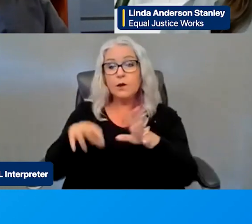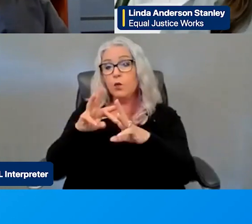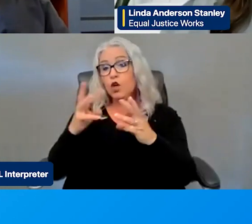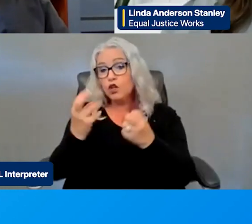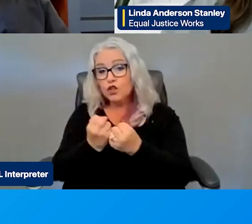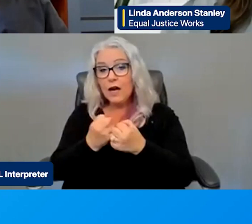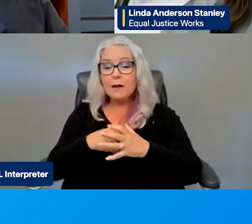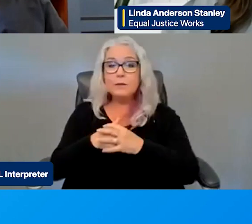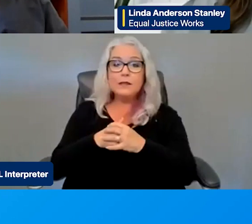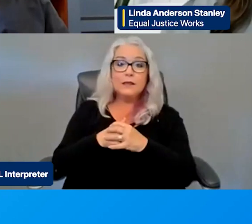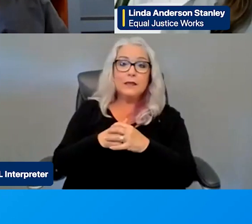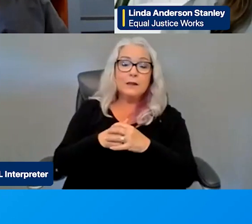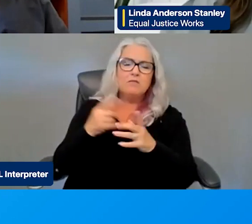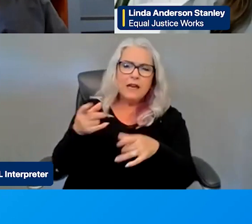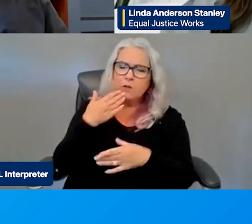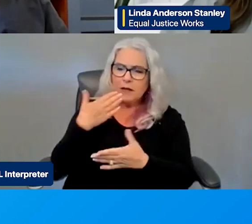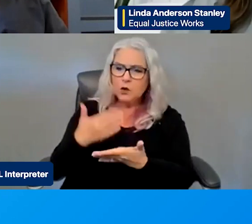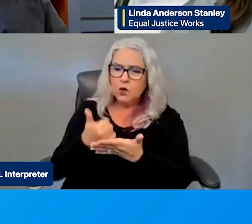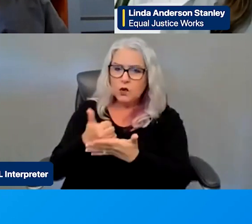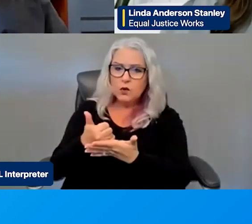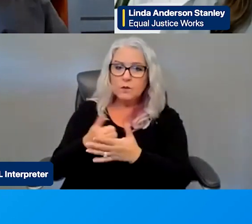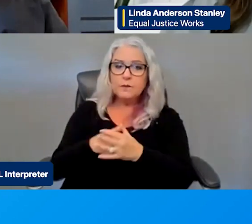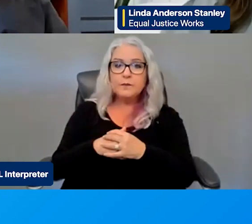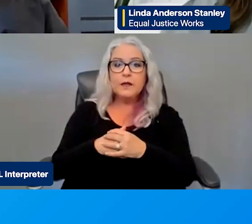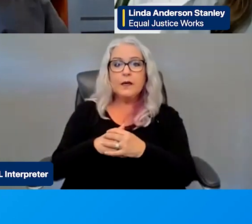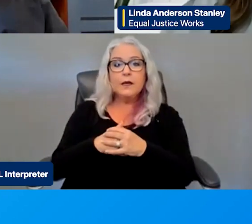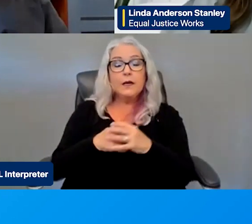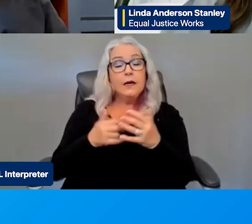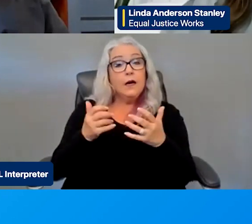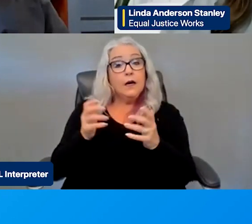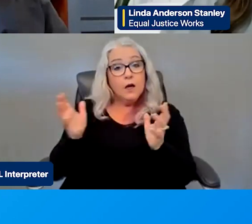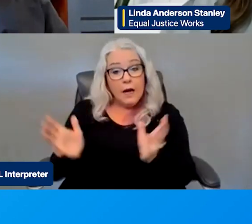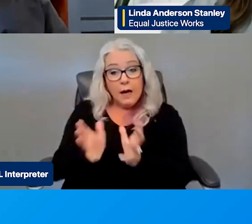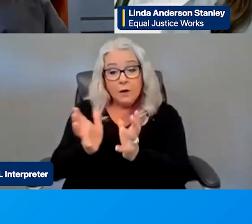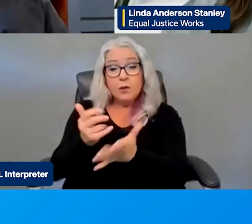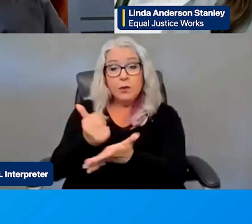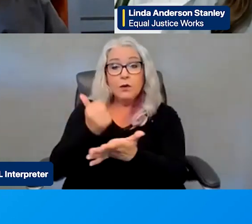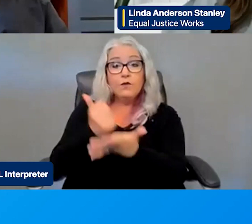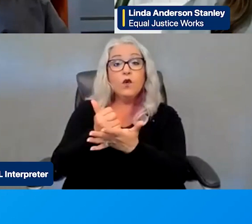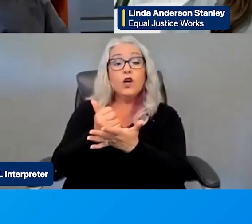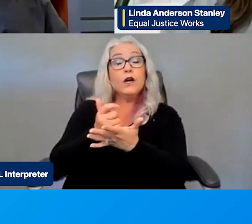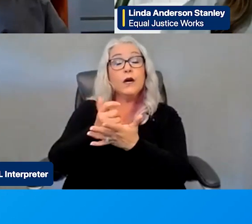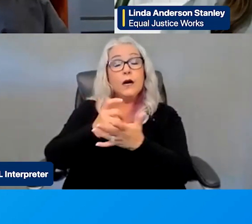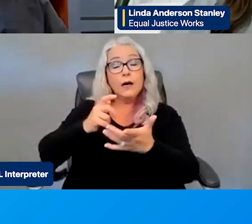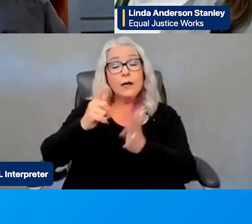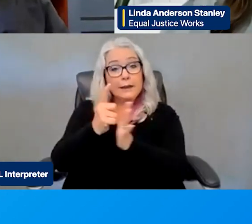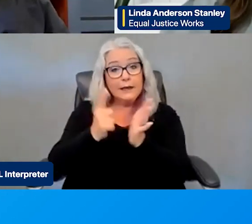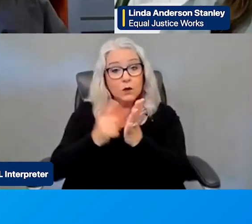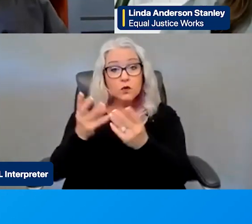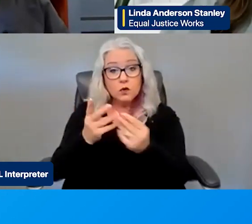been very useful to push not only for a legal solution but push for narrative changes. So the fact that we are talking